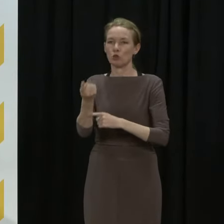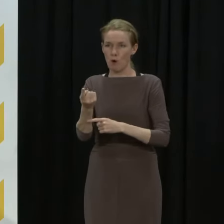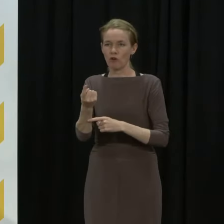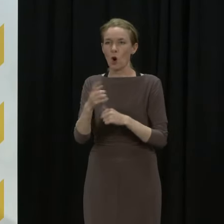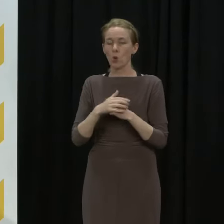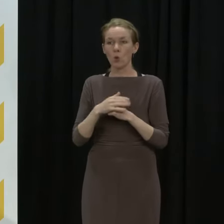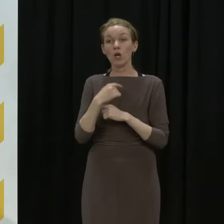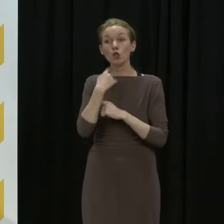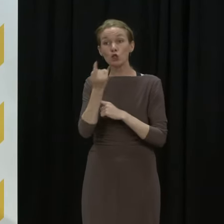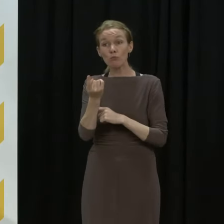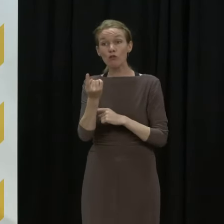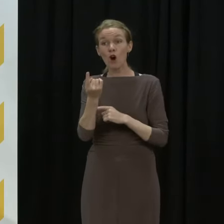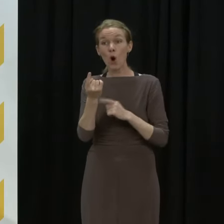What are timeframes around